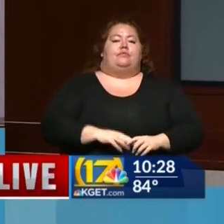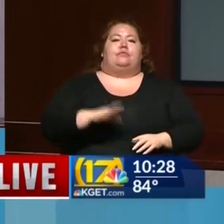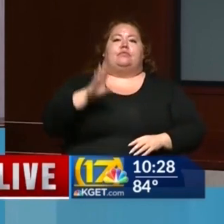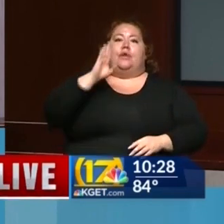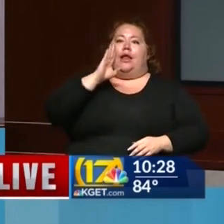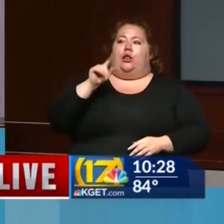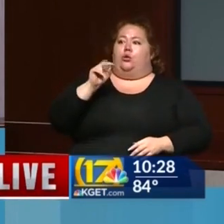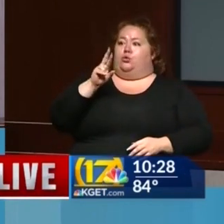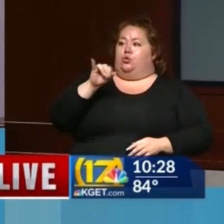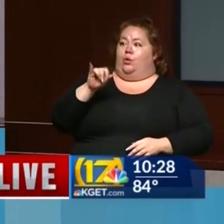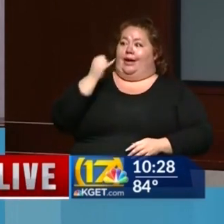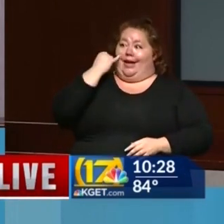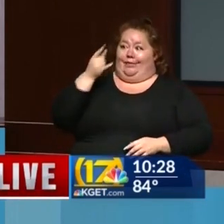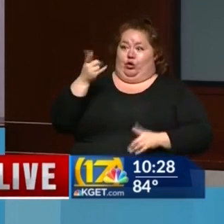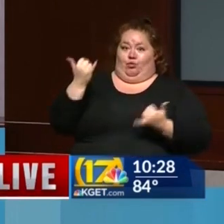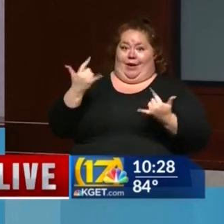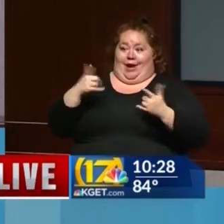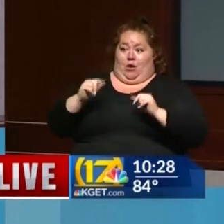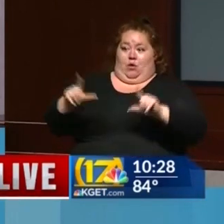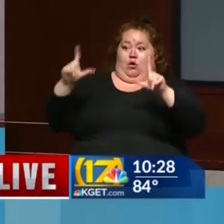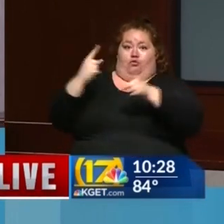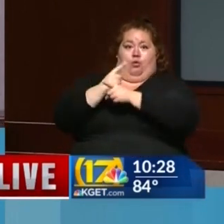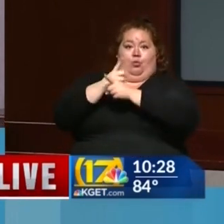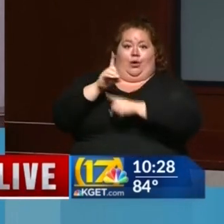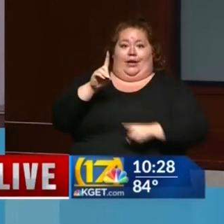OF THOSE WHO DIED, OR IT IS?